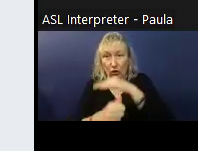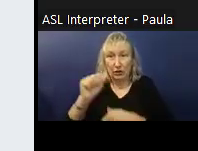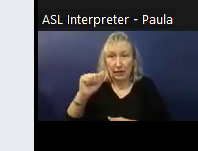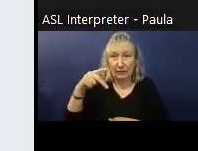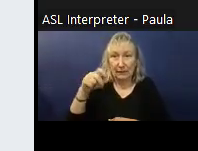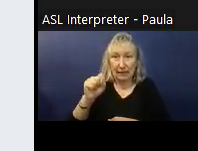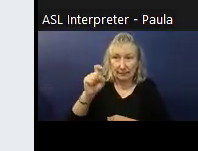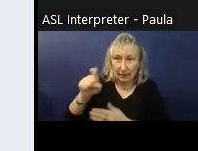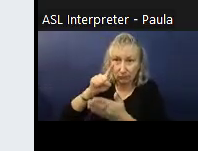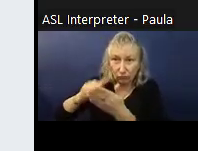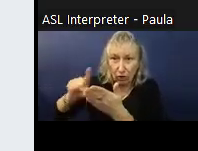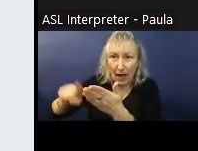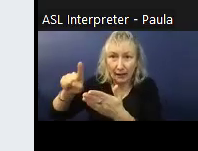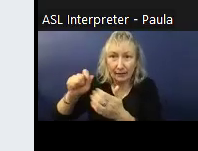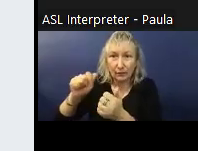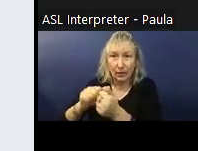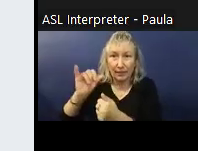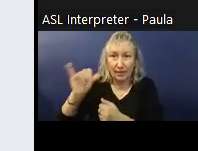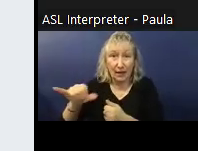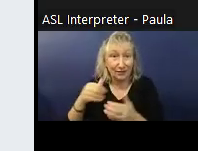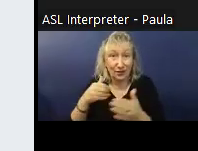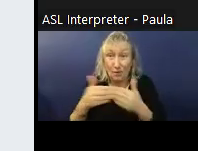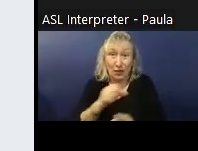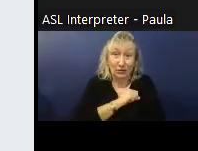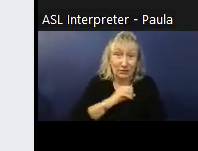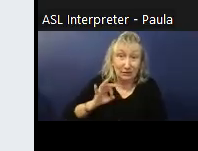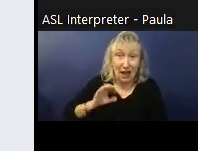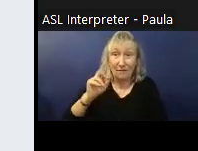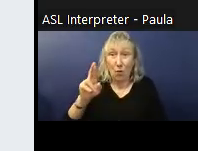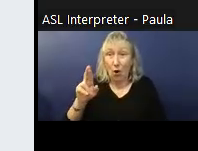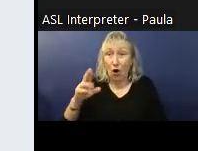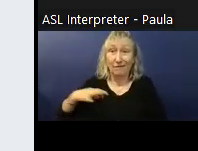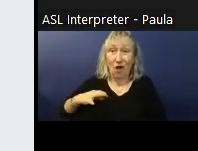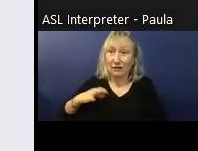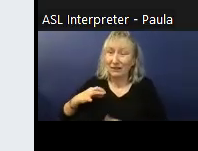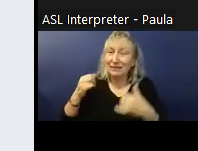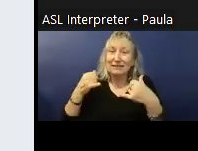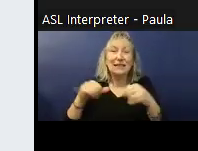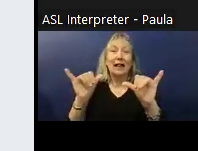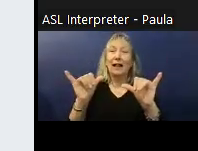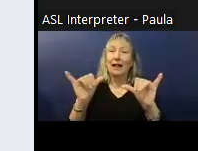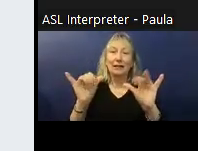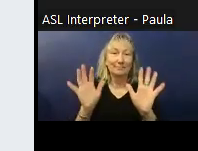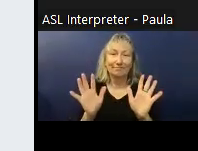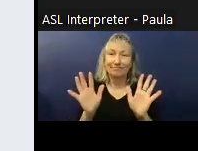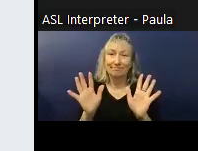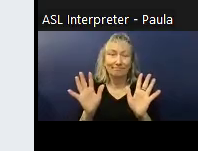I would contend even if that was a staff person, say, you know, it, it, you know, I don't, I, you know, maybe it's just LTCO and I'm roughly,